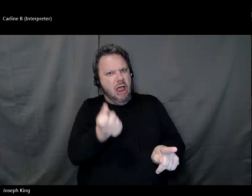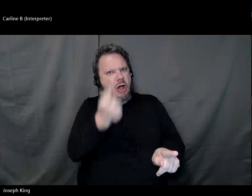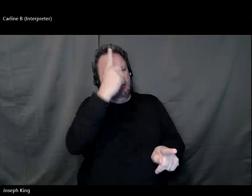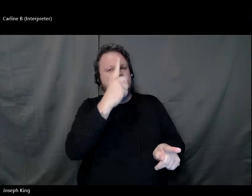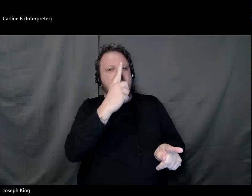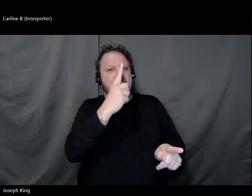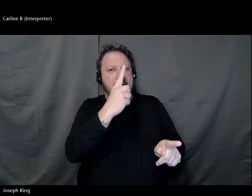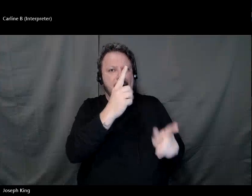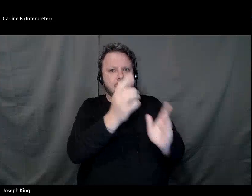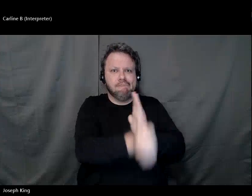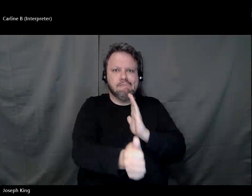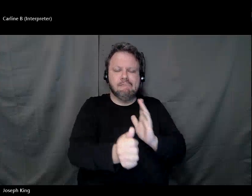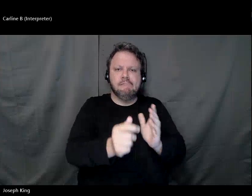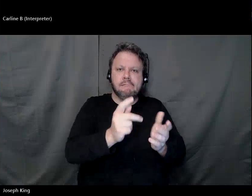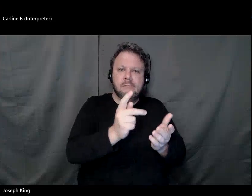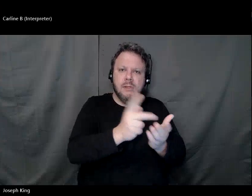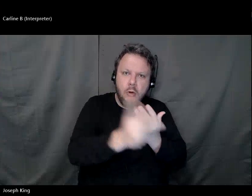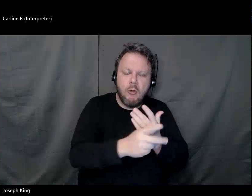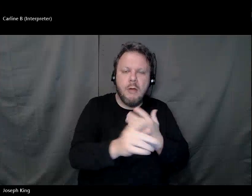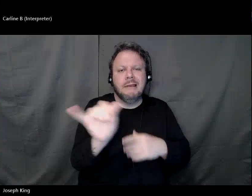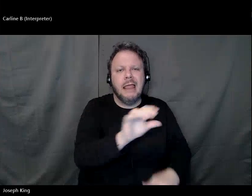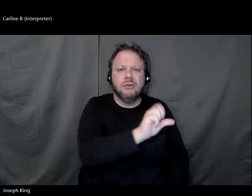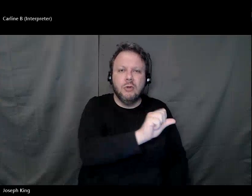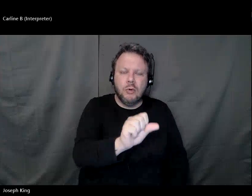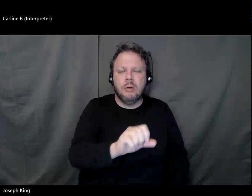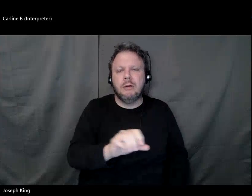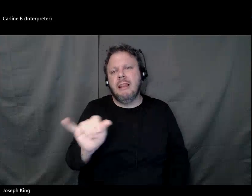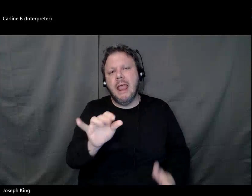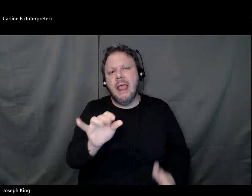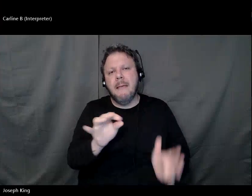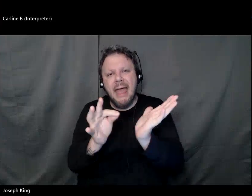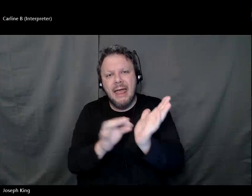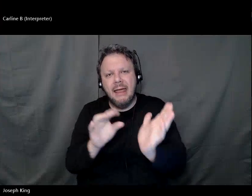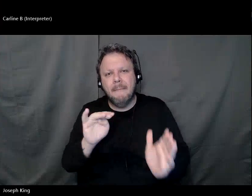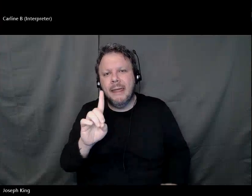like Social Security, like Medicare, they understand those inside and out.